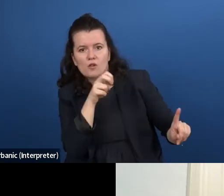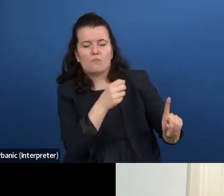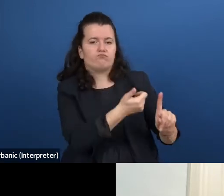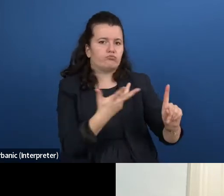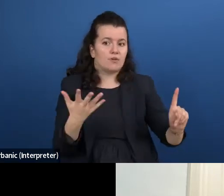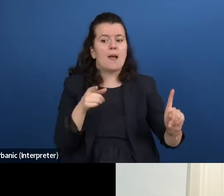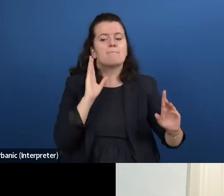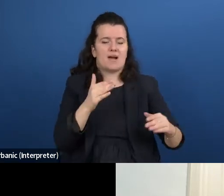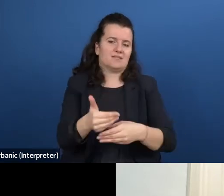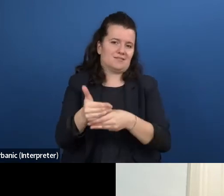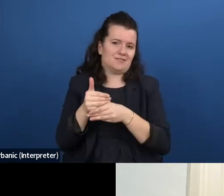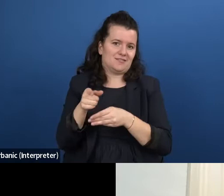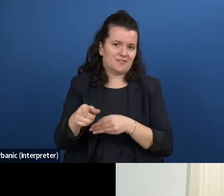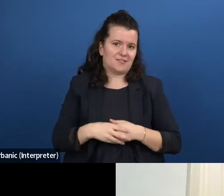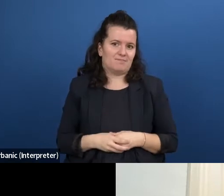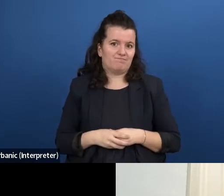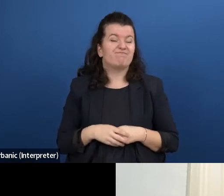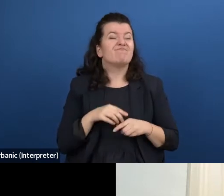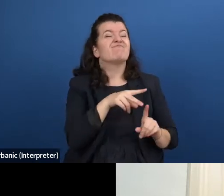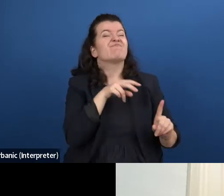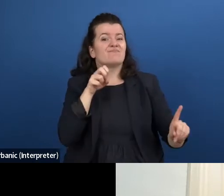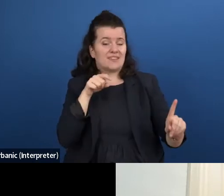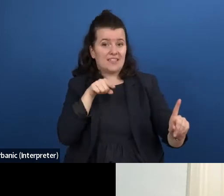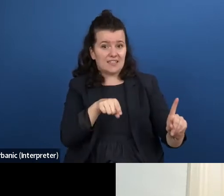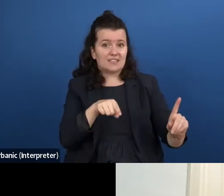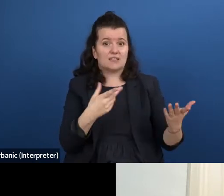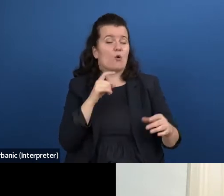that we don't forget trafficking and sexual exploitation in advocacy